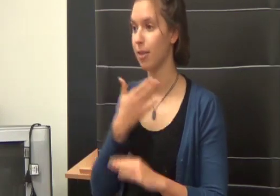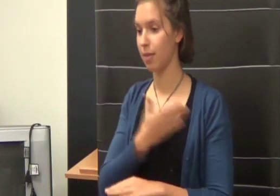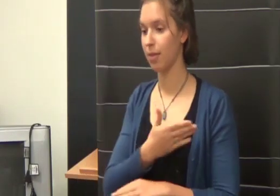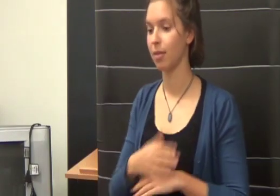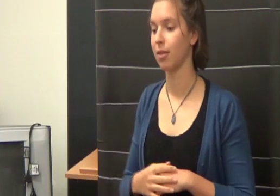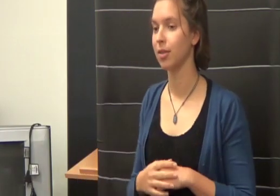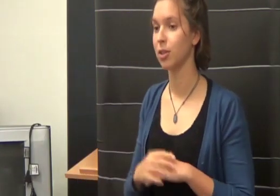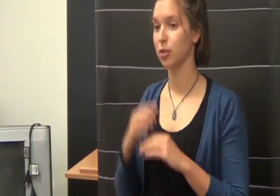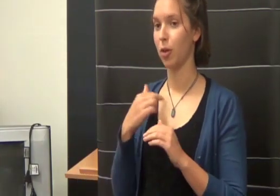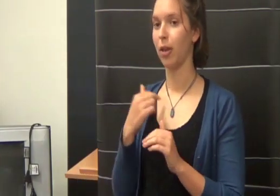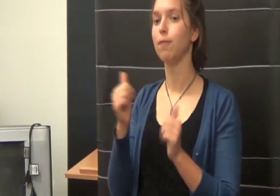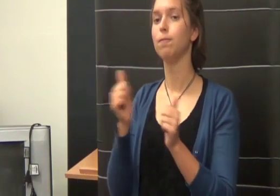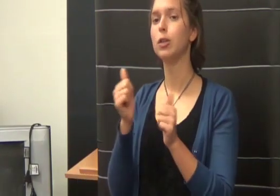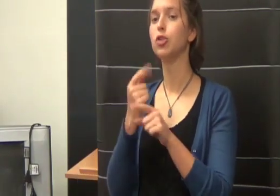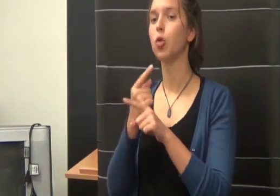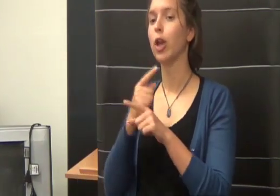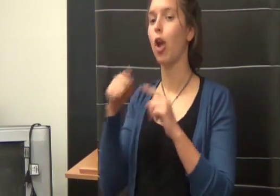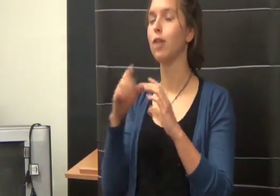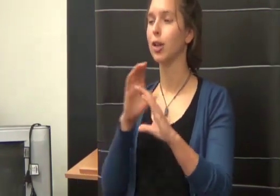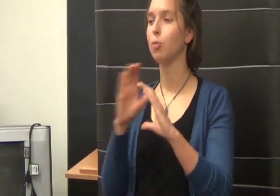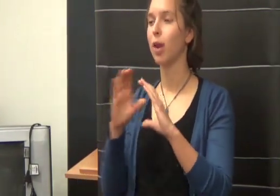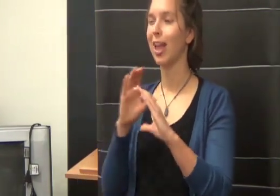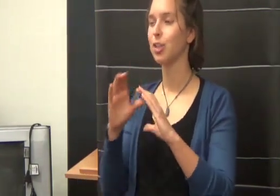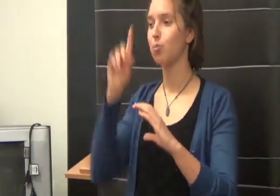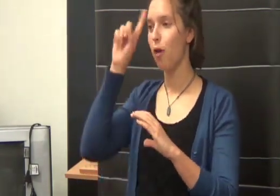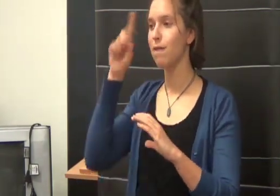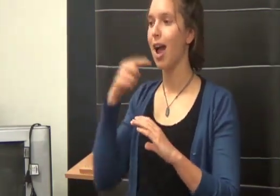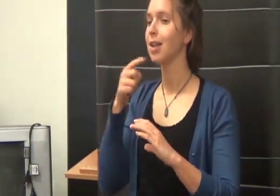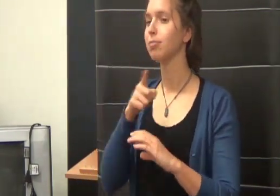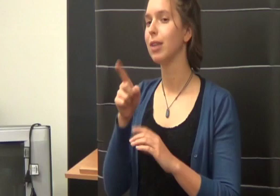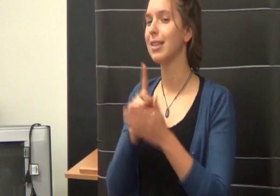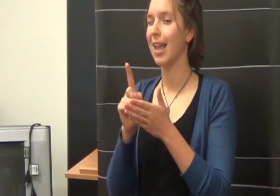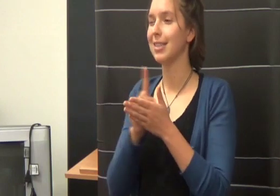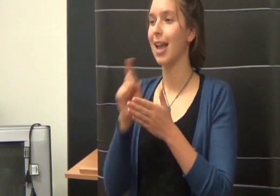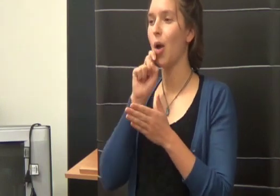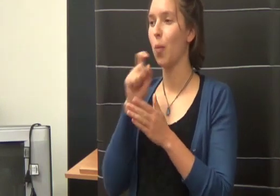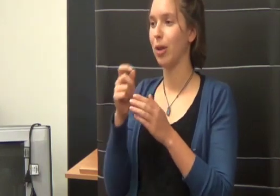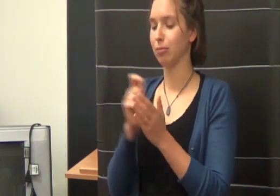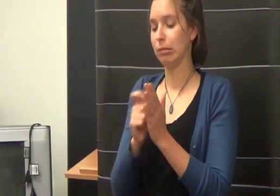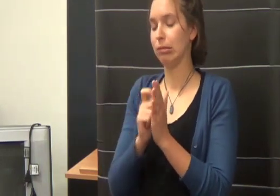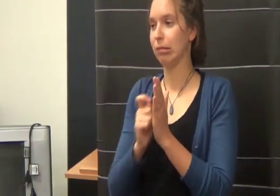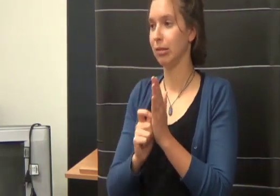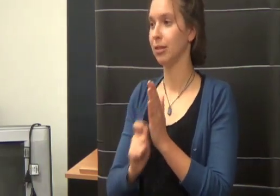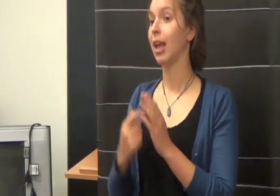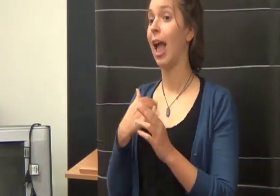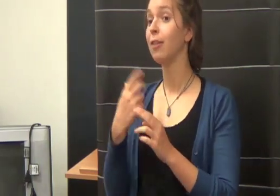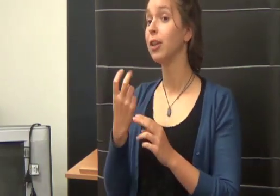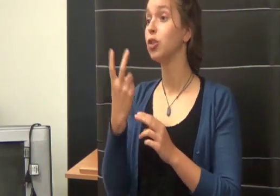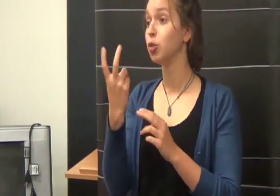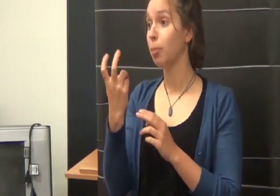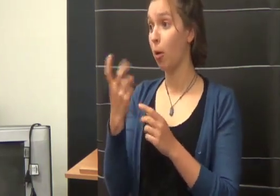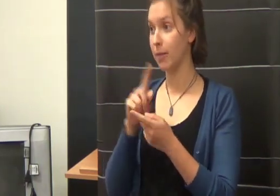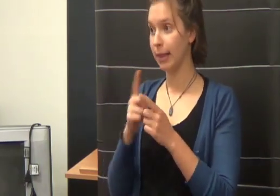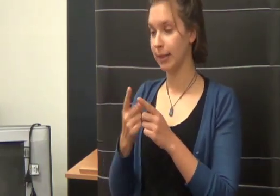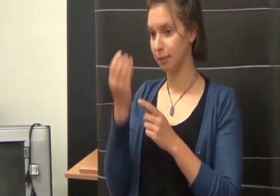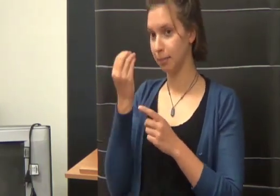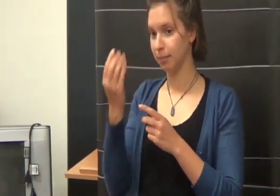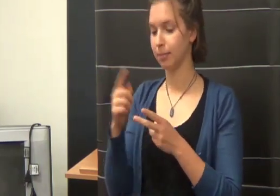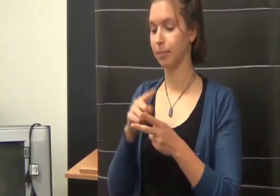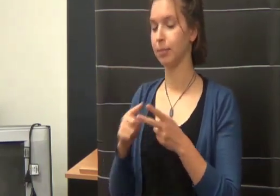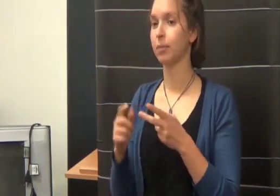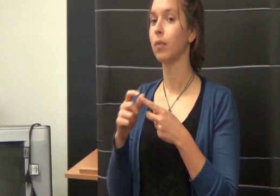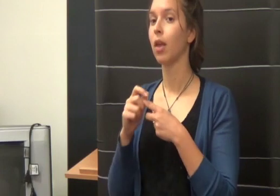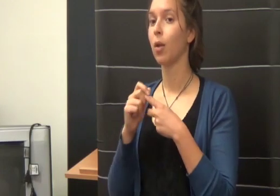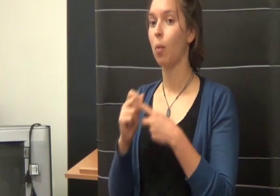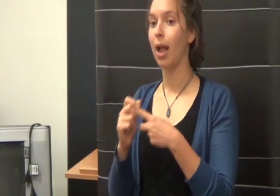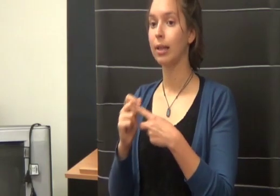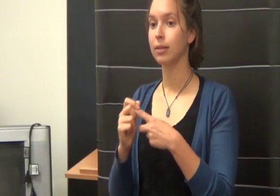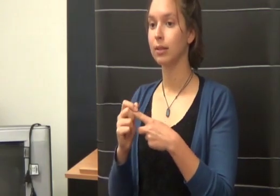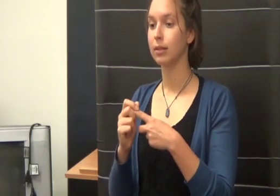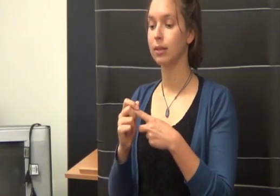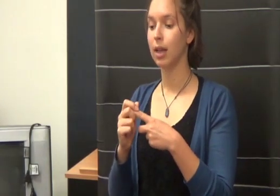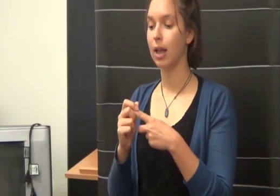One is a technique that I use and it's called Video Interaction Guidance (VIG) and it's